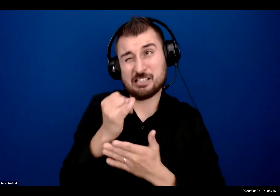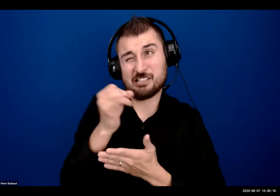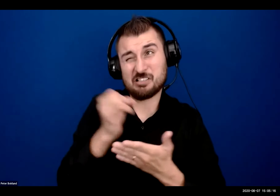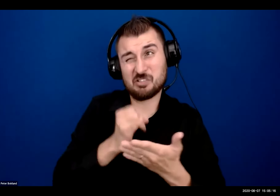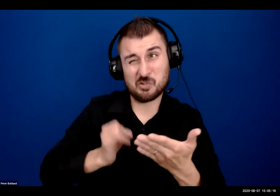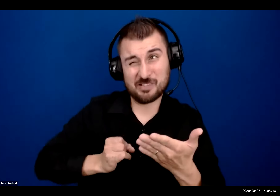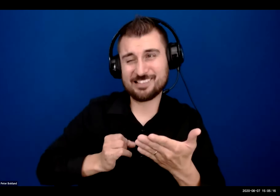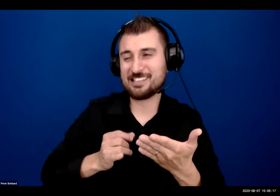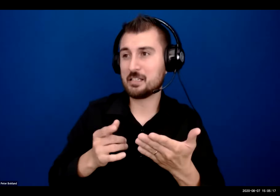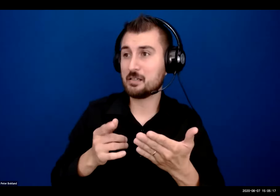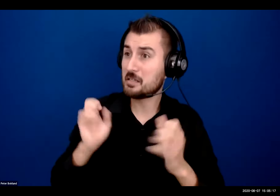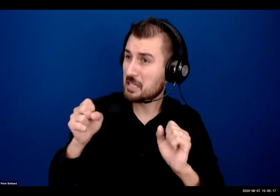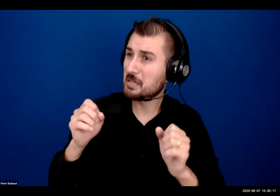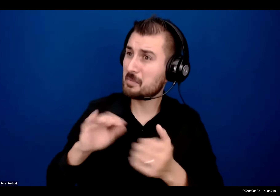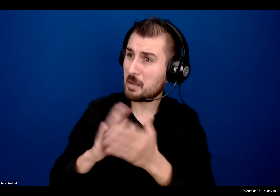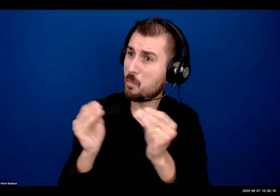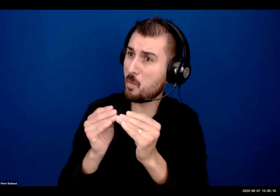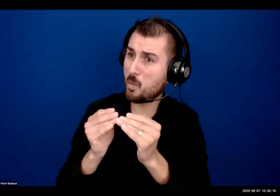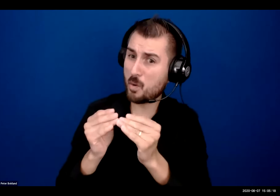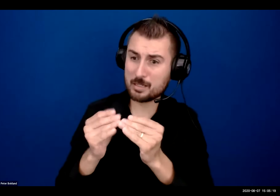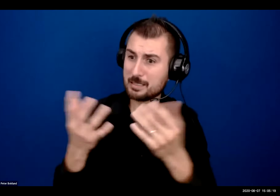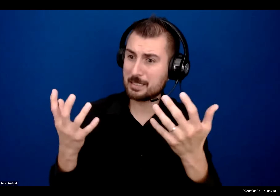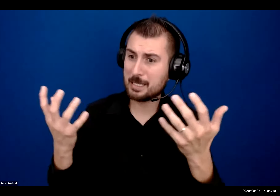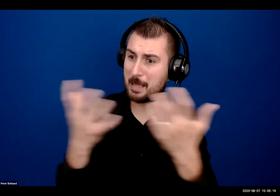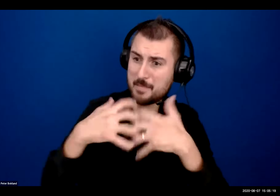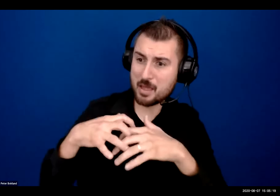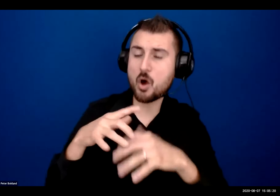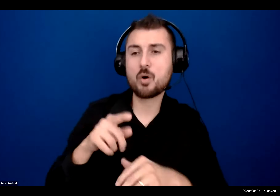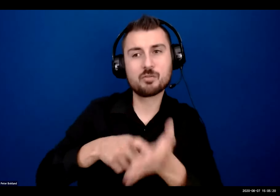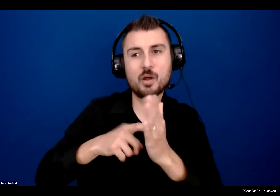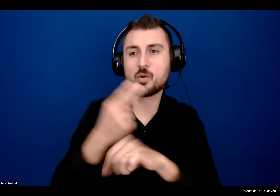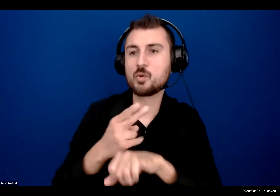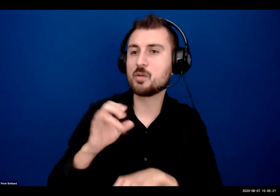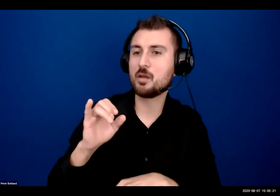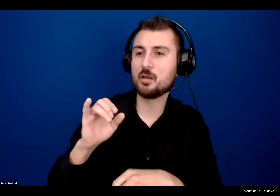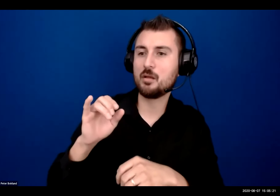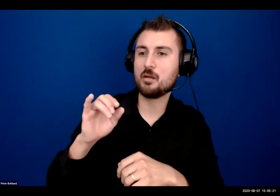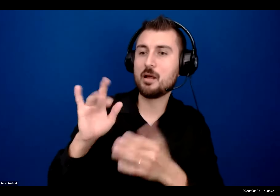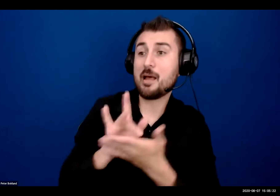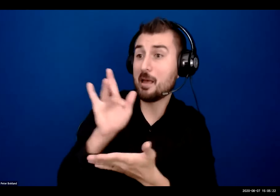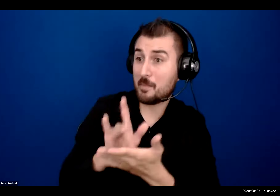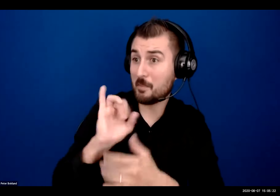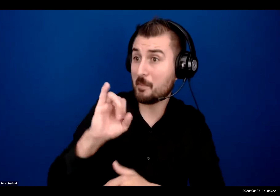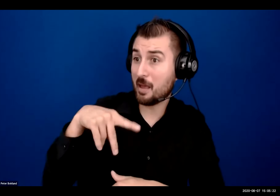And I'm not using an iPad or anything like that so I'm really bad at drawing